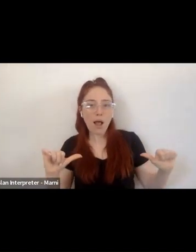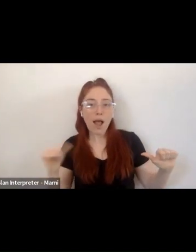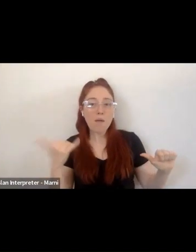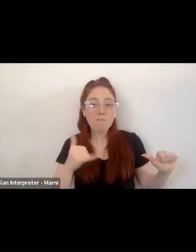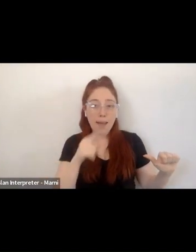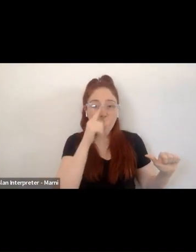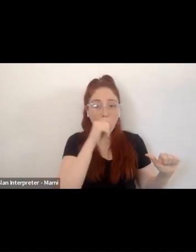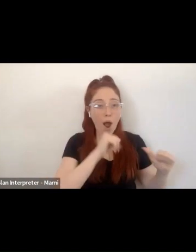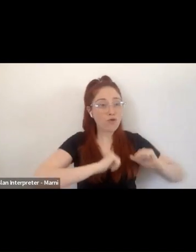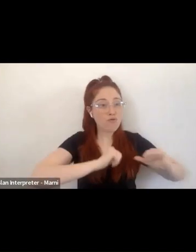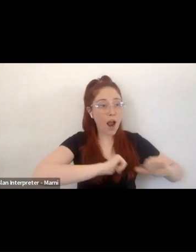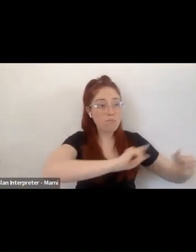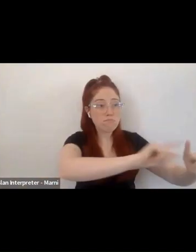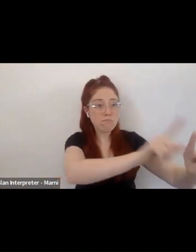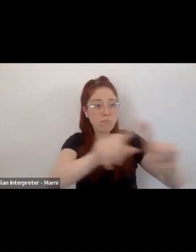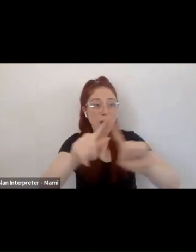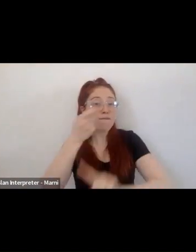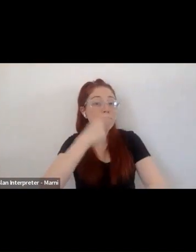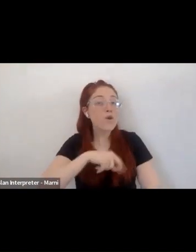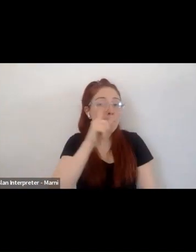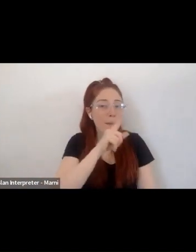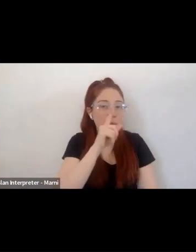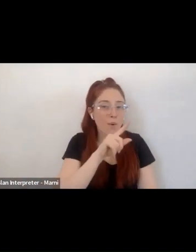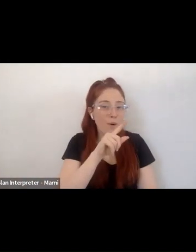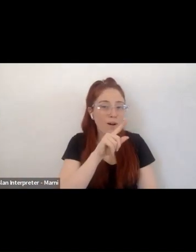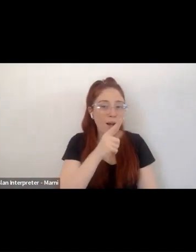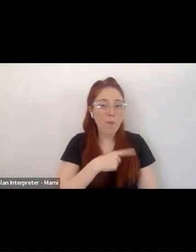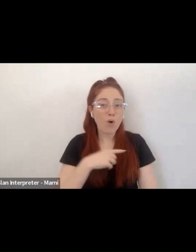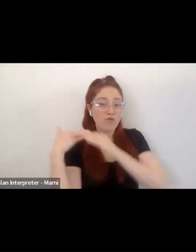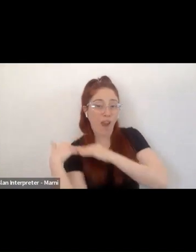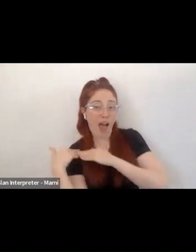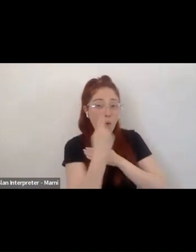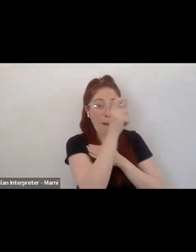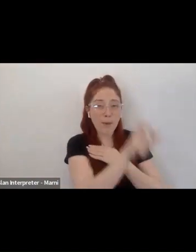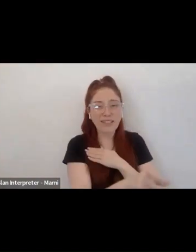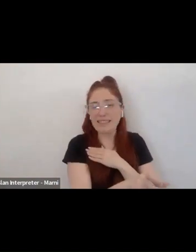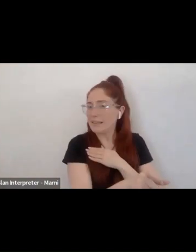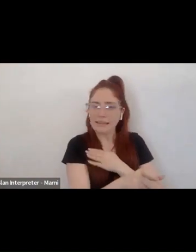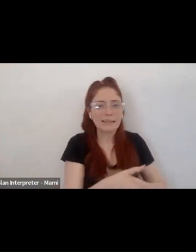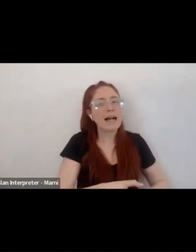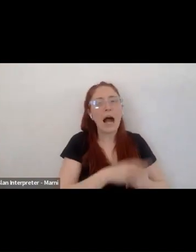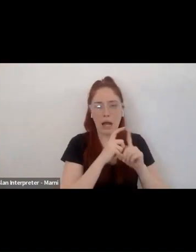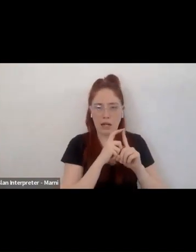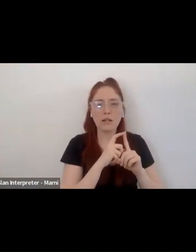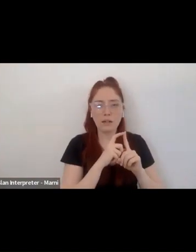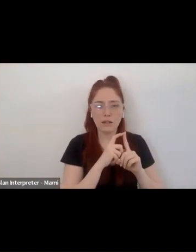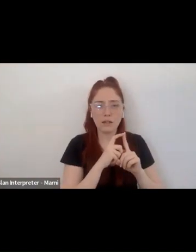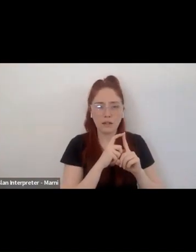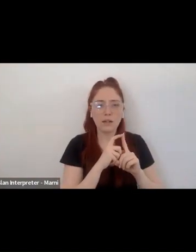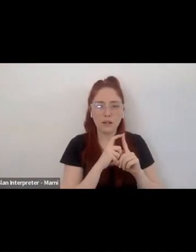with, because we always need more than one person. And I think about, alright, so how does that benefit the community?